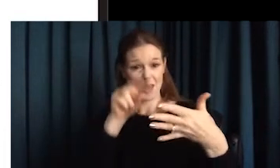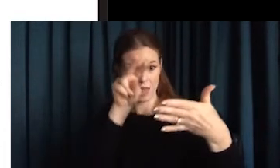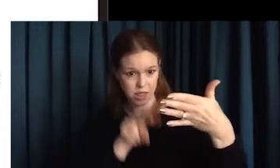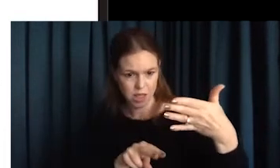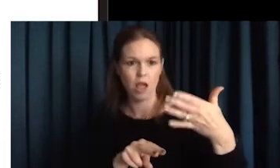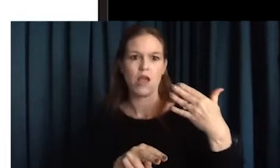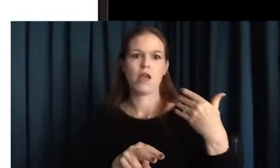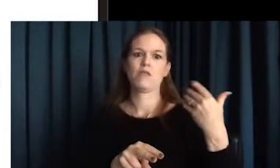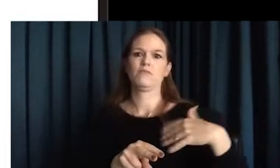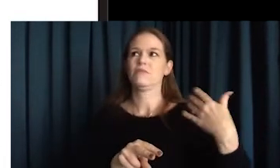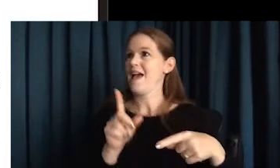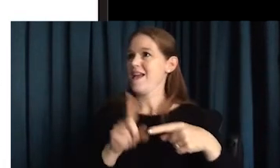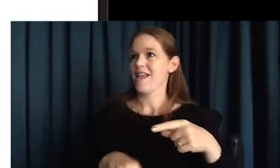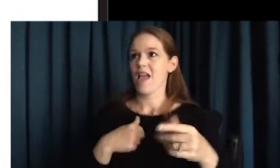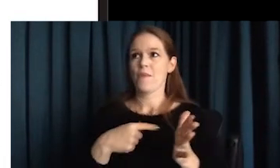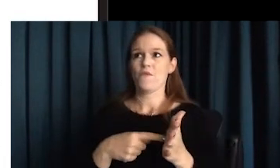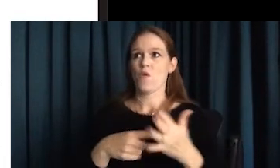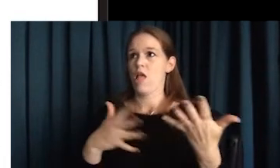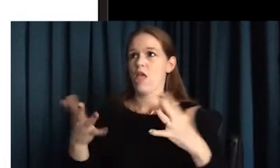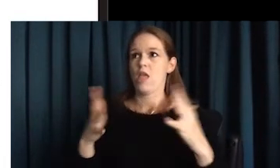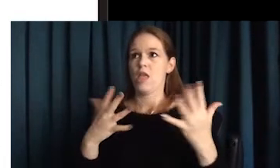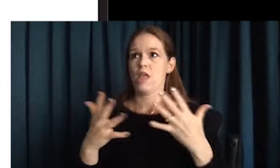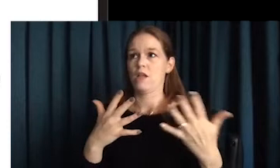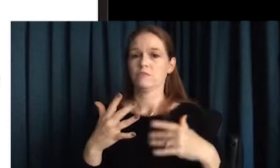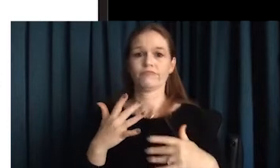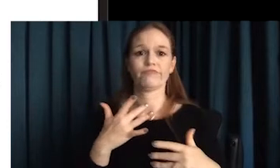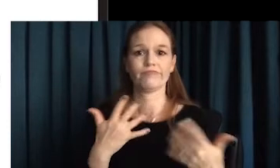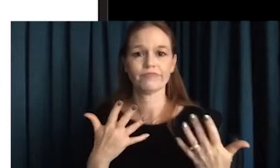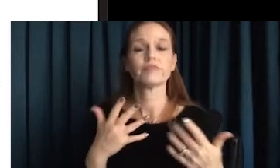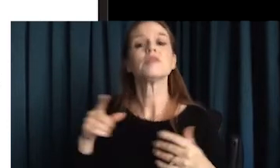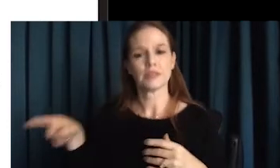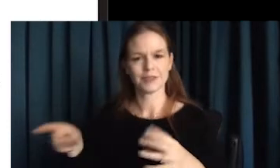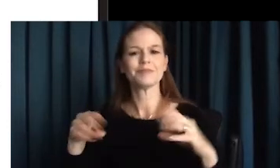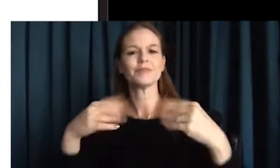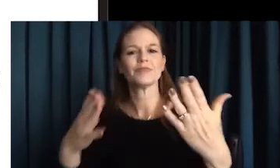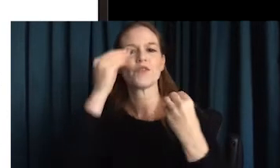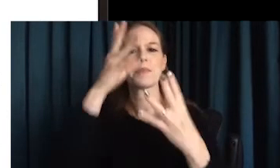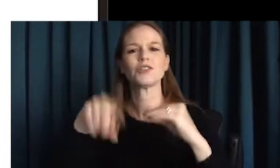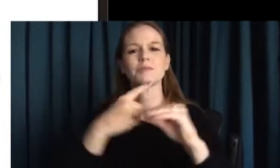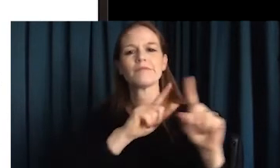because of financial limitations, he also provides information about different funding